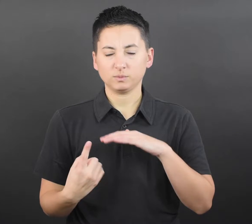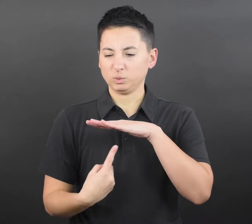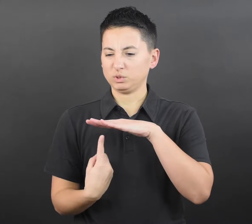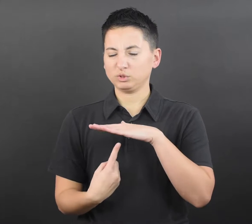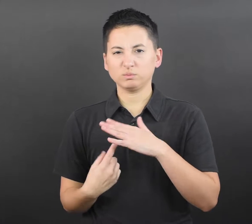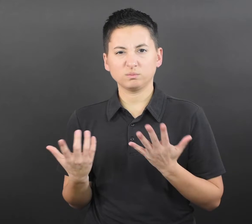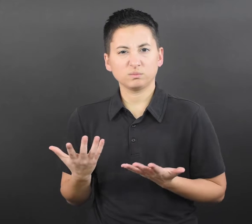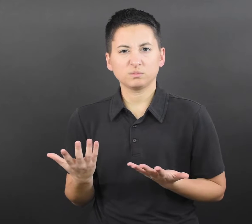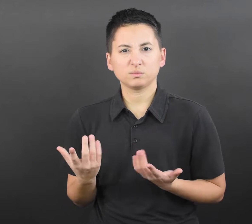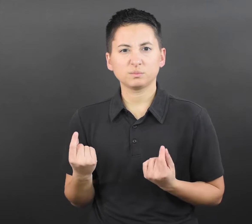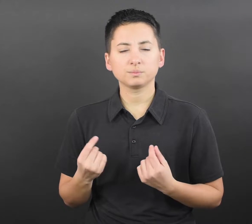Isolation